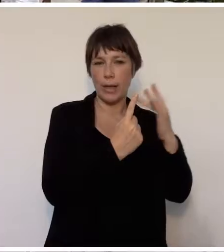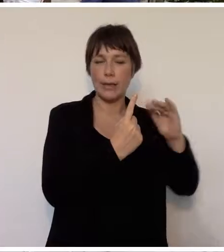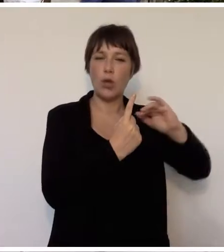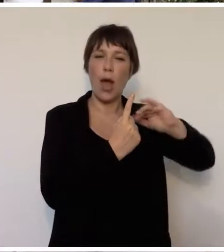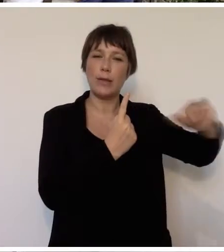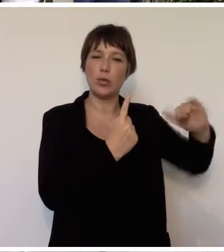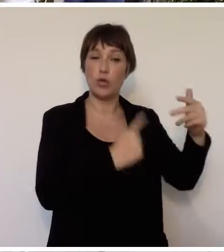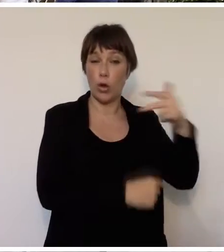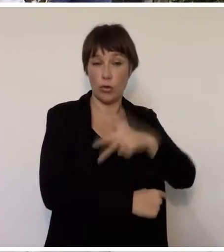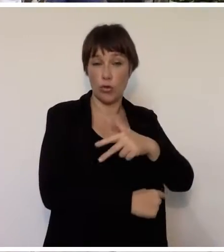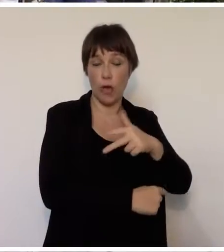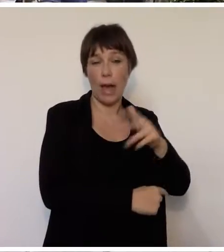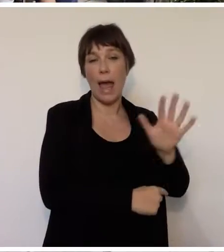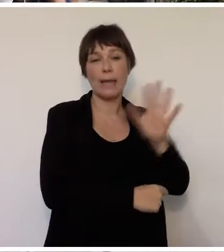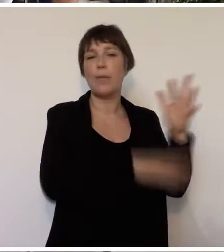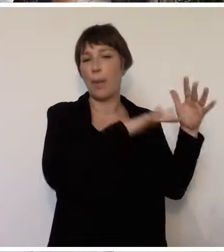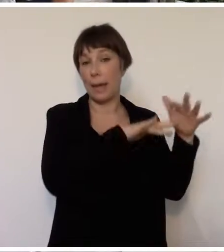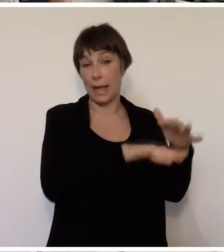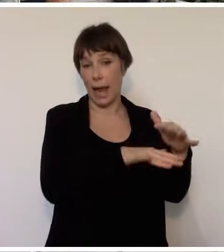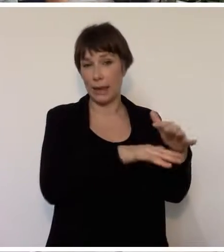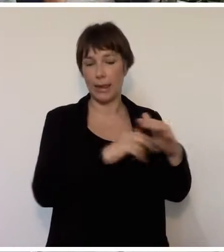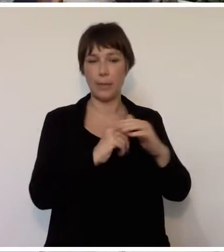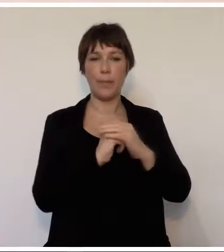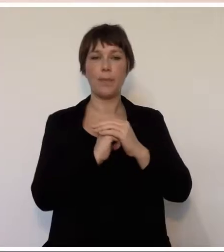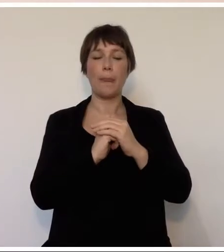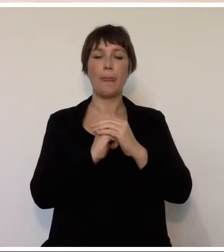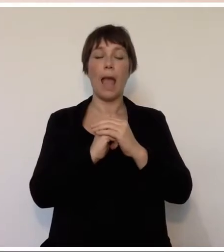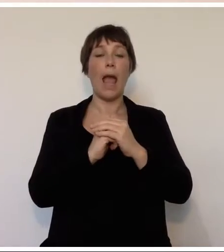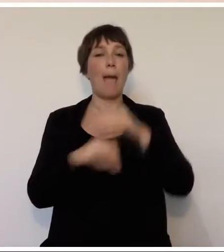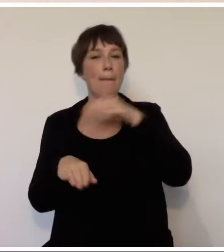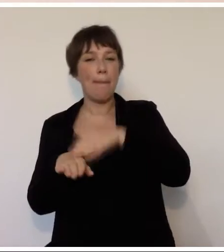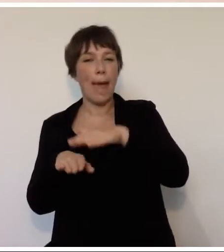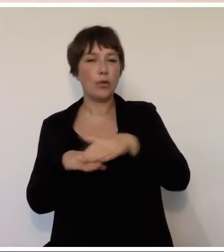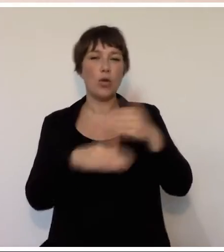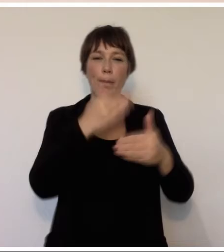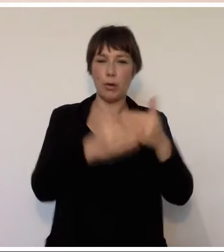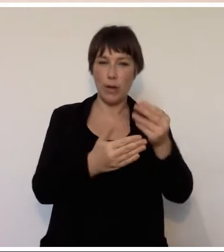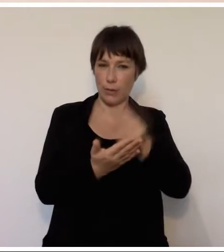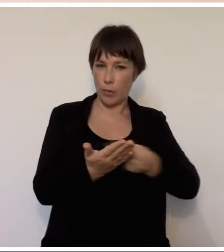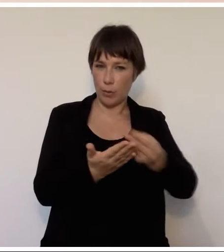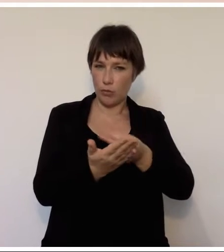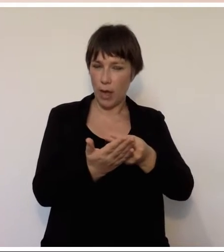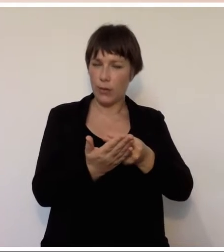high risk of social exclusion for cultural reasons and related to migration background